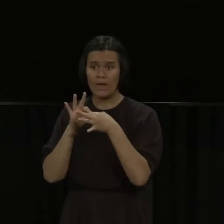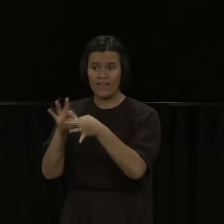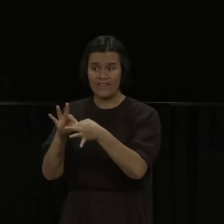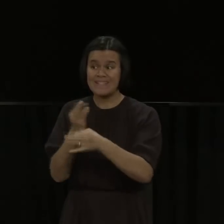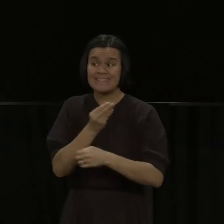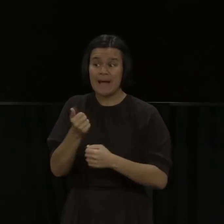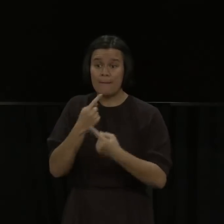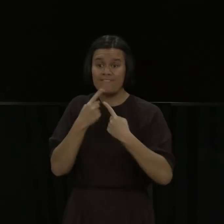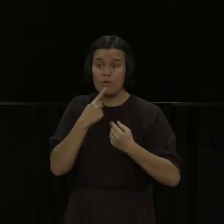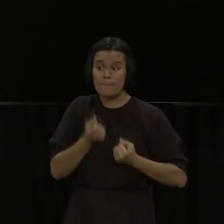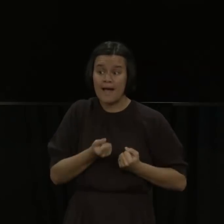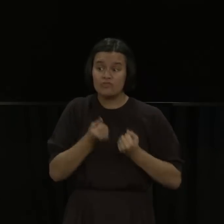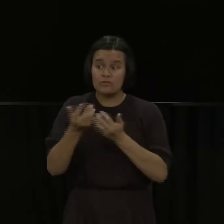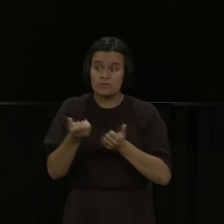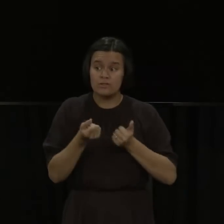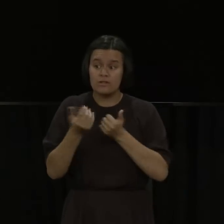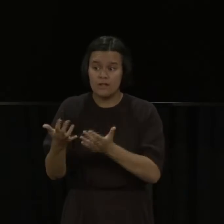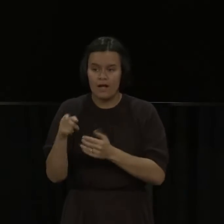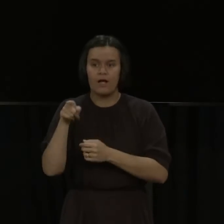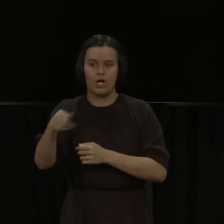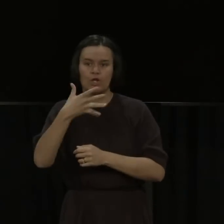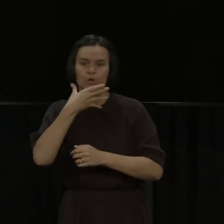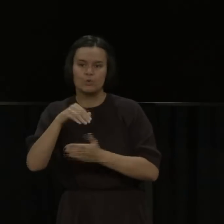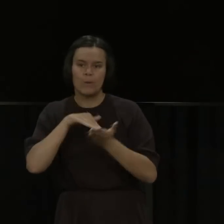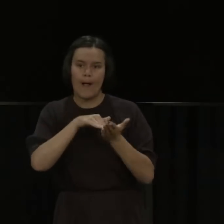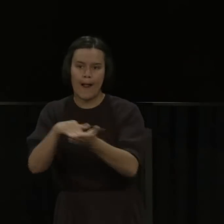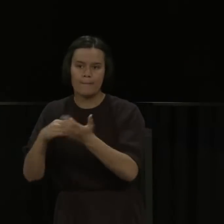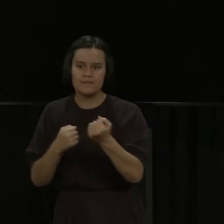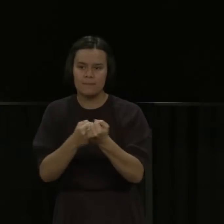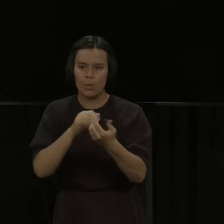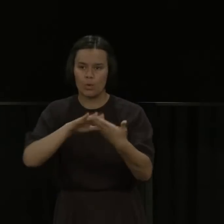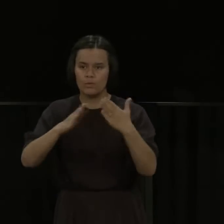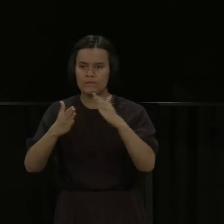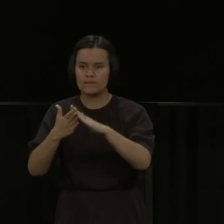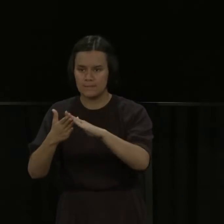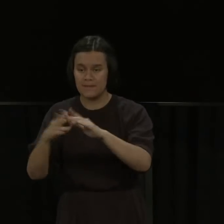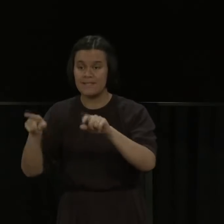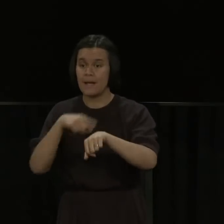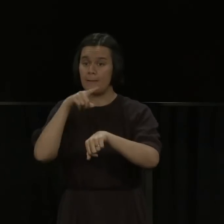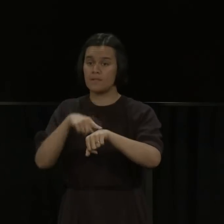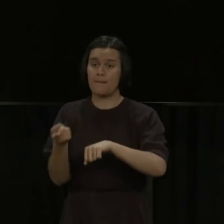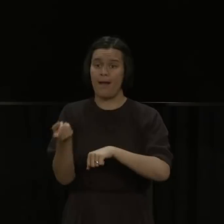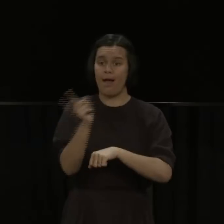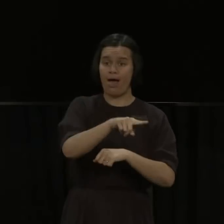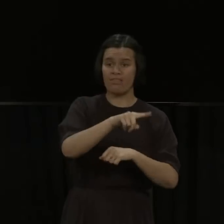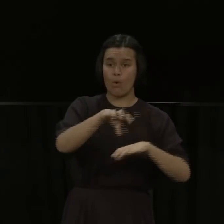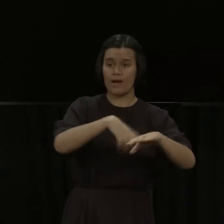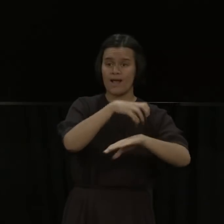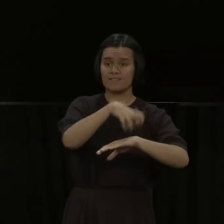collective to participate in. And we have made excellent progress in the two weeks,